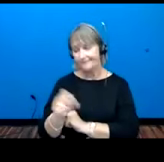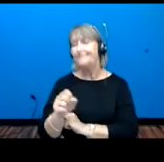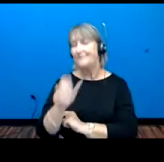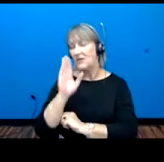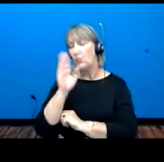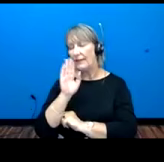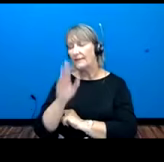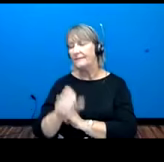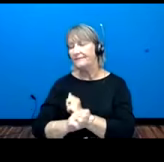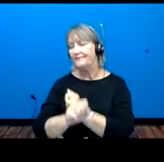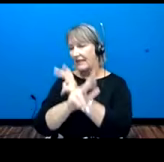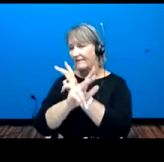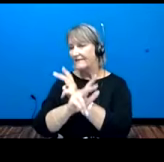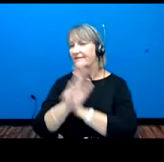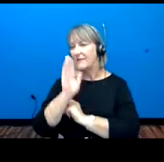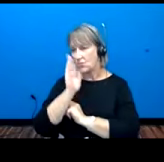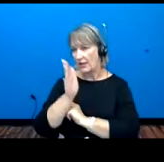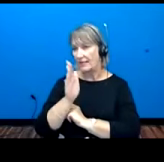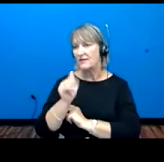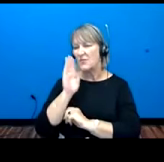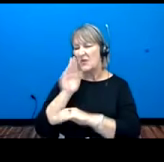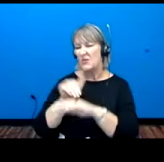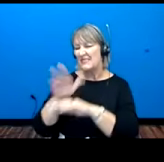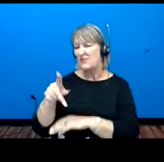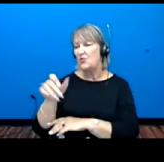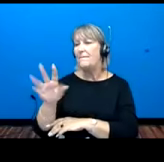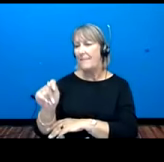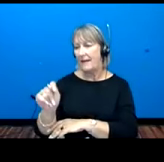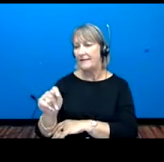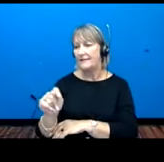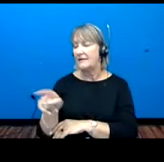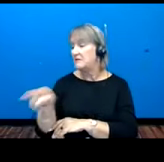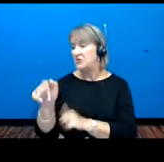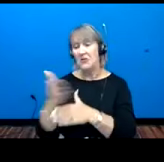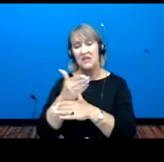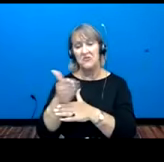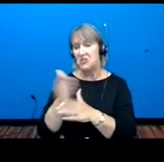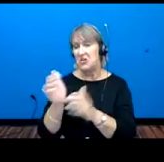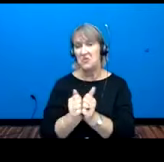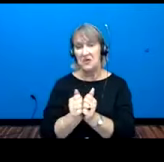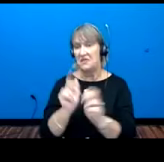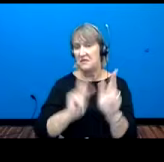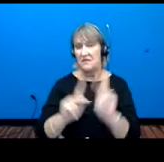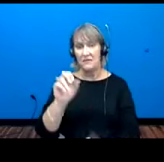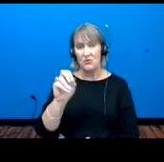and ready to grab Pat, so we'll send that to you and anyone else that needs it. But please, absolutely send the survey link out.